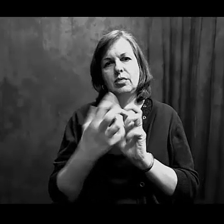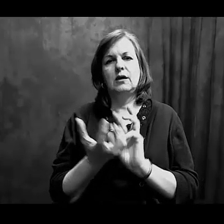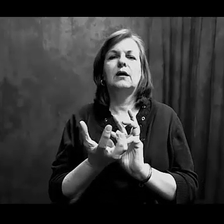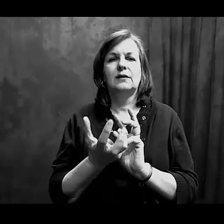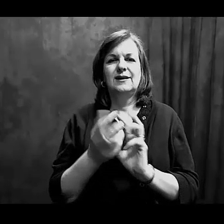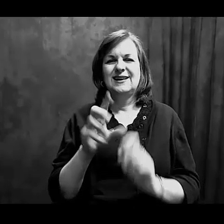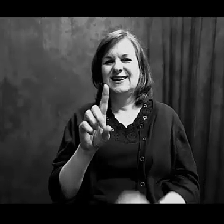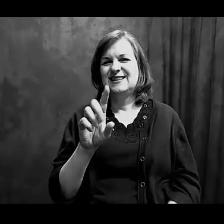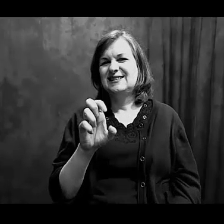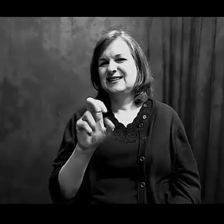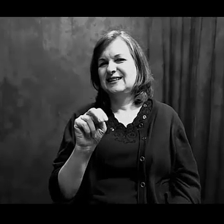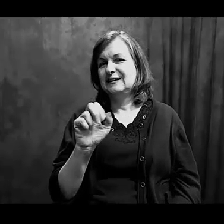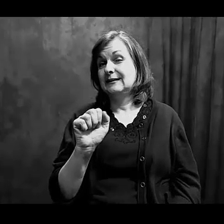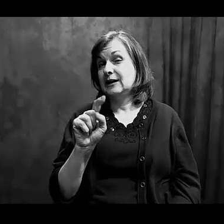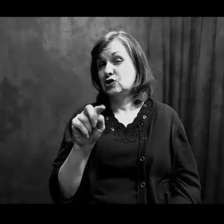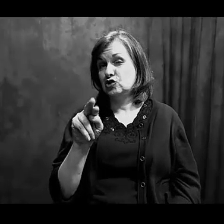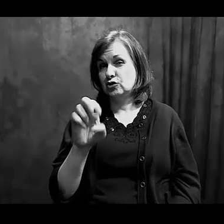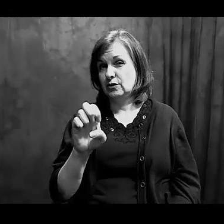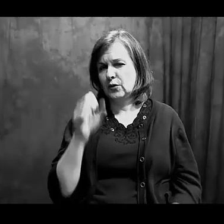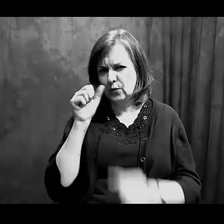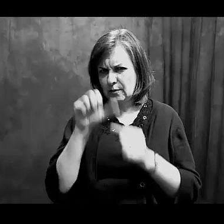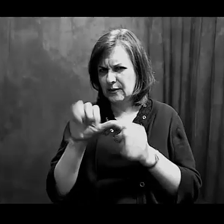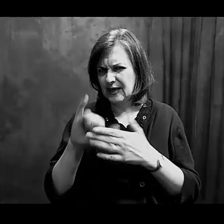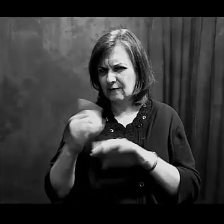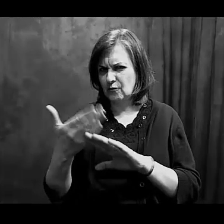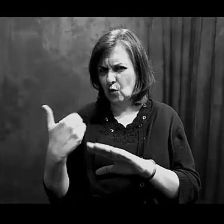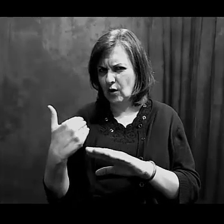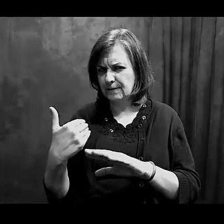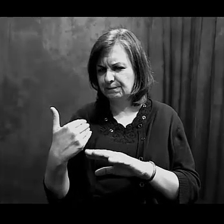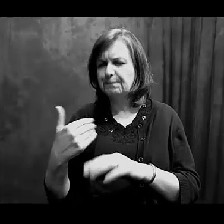that are going to denature -- remember that from macromolecules